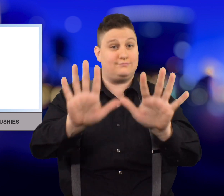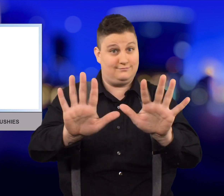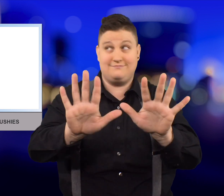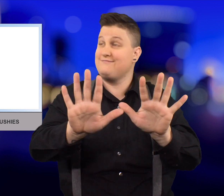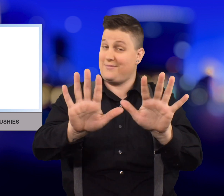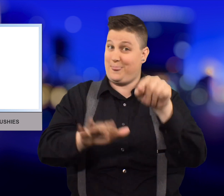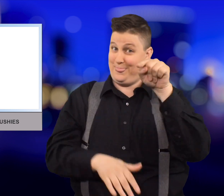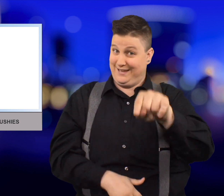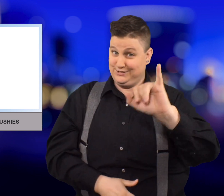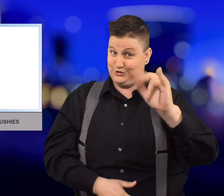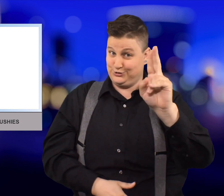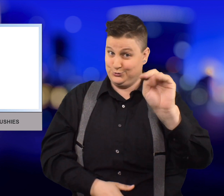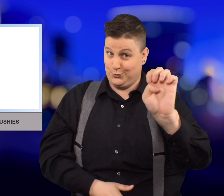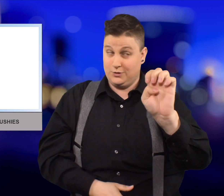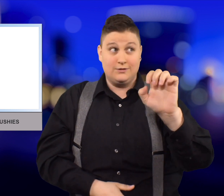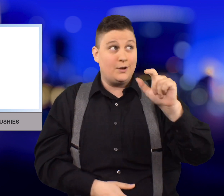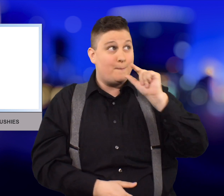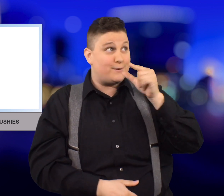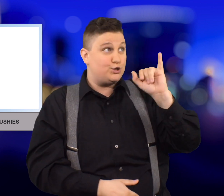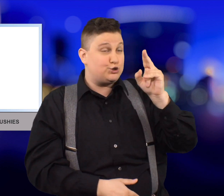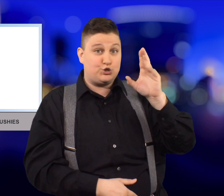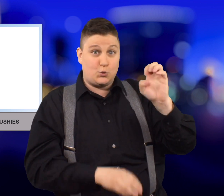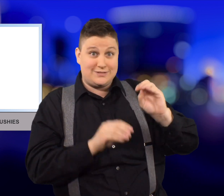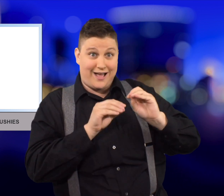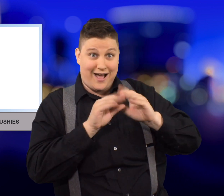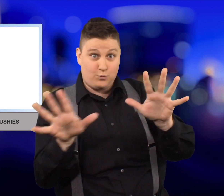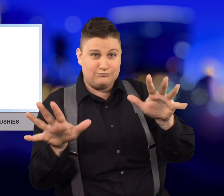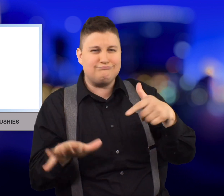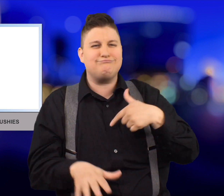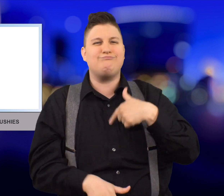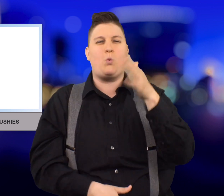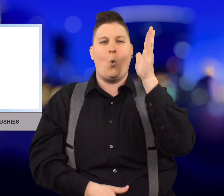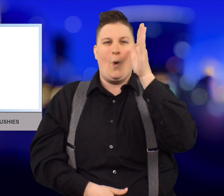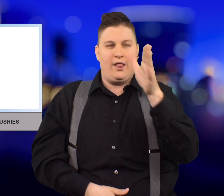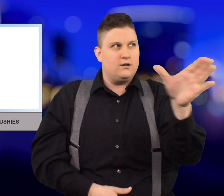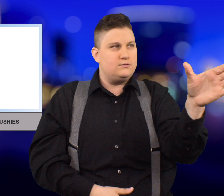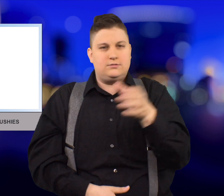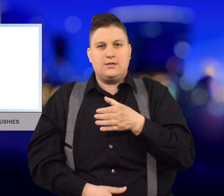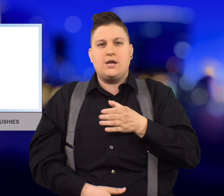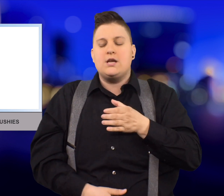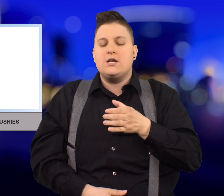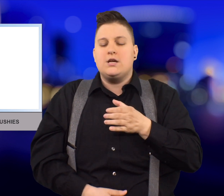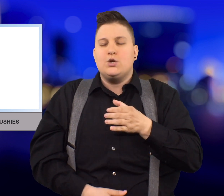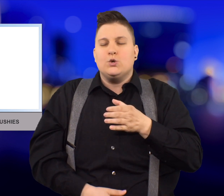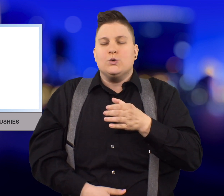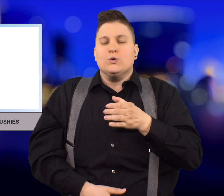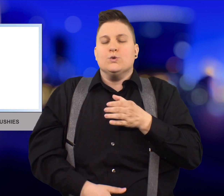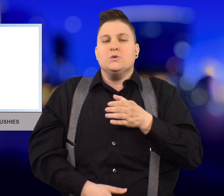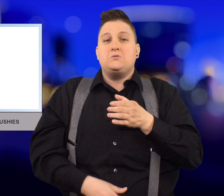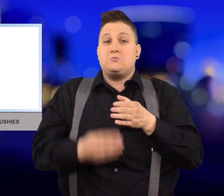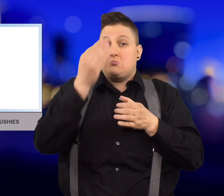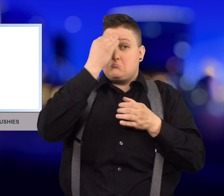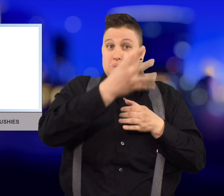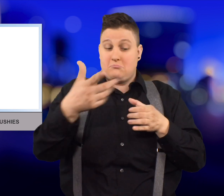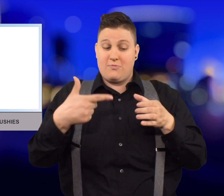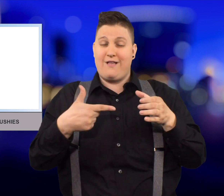Ok listen -- when the drink comes out in June, I will try it myself and let you know if it's